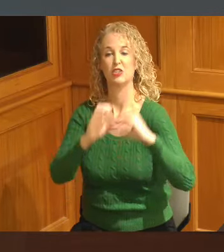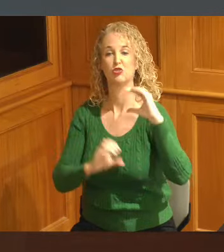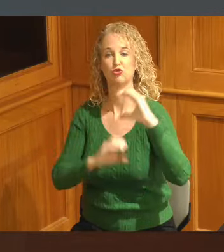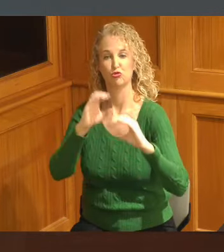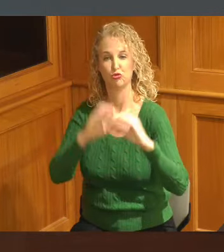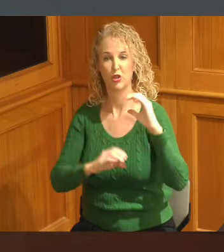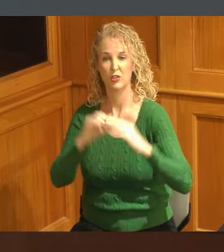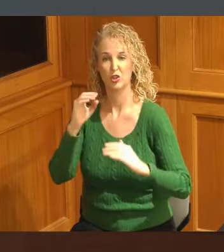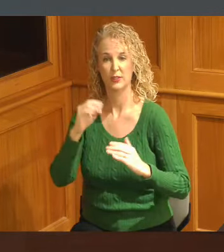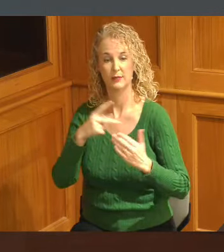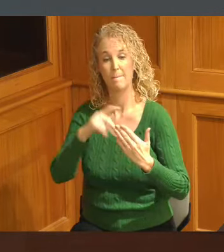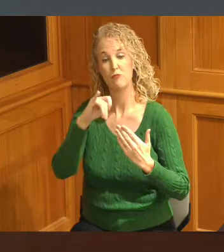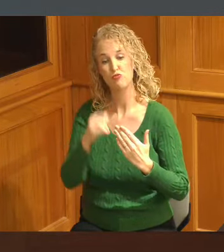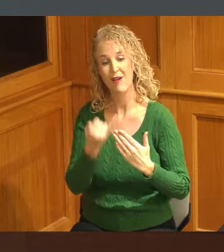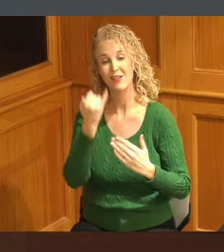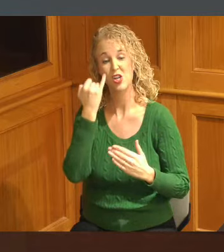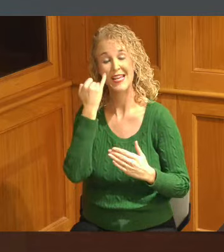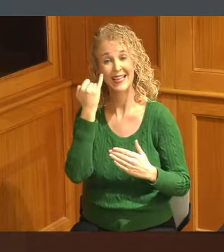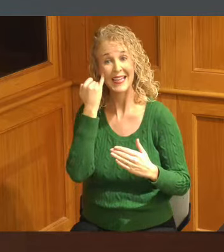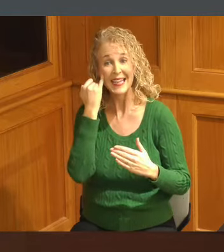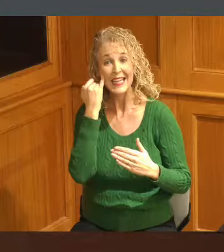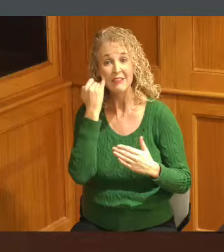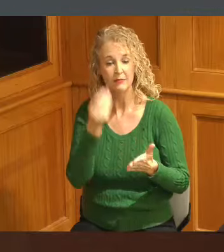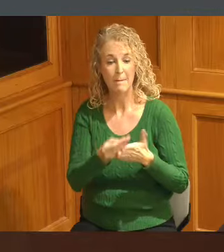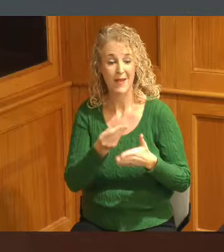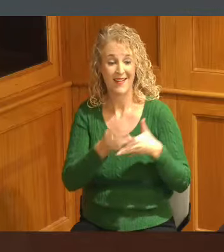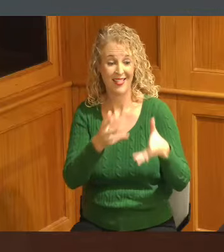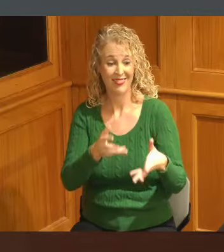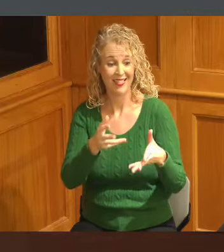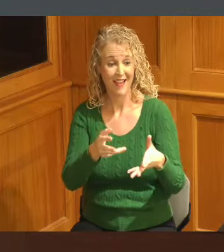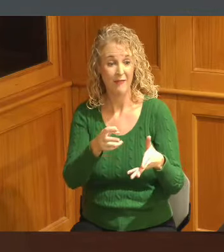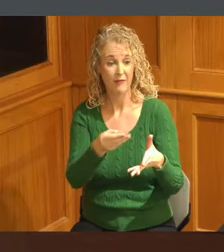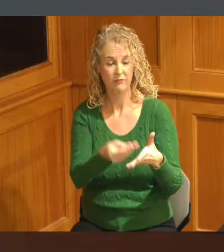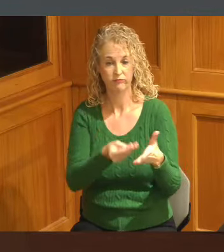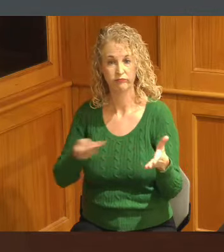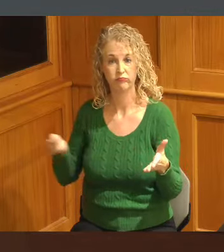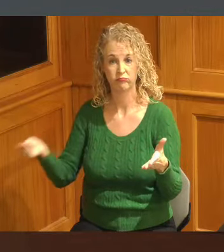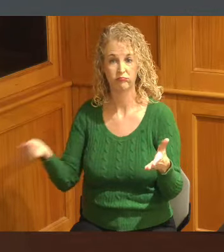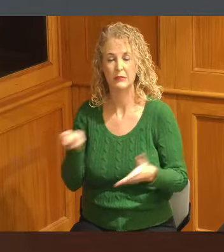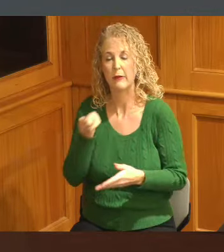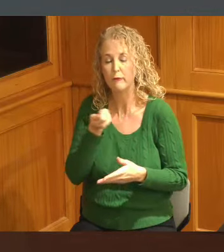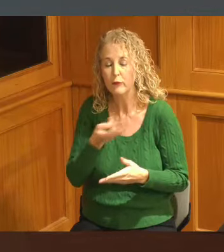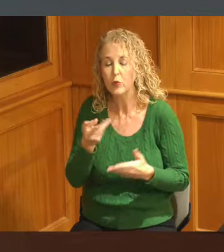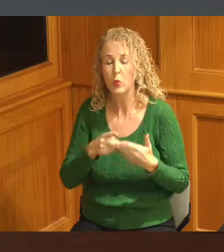to their fund of origin. There are a couple of projects in here that are appropriating